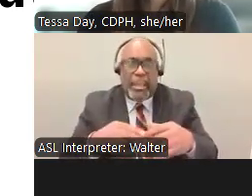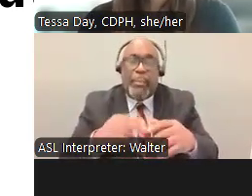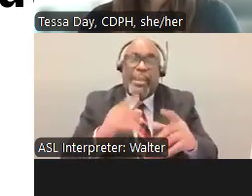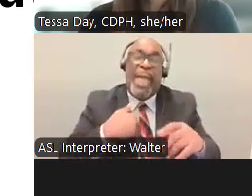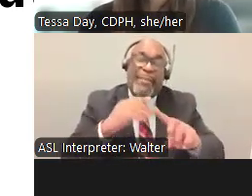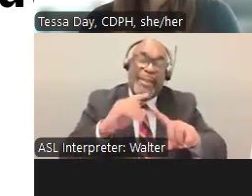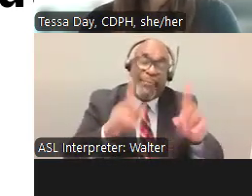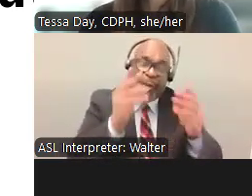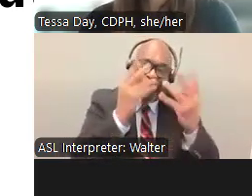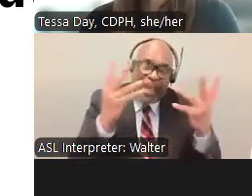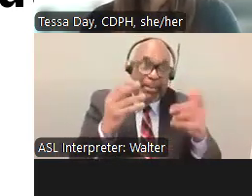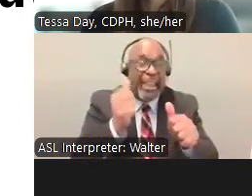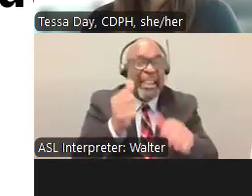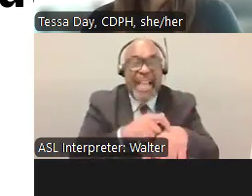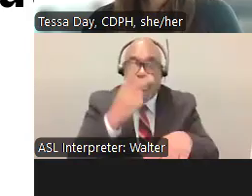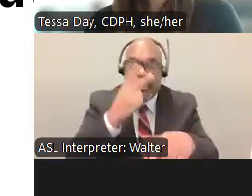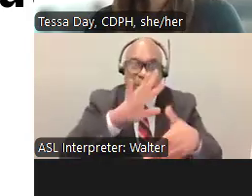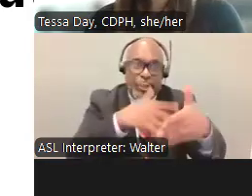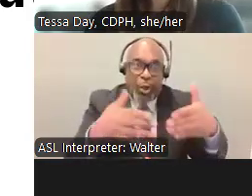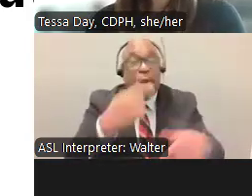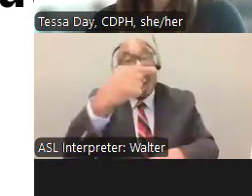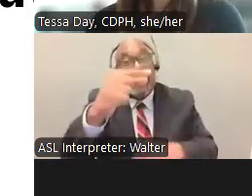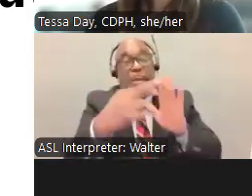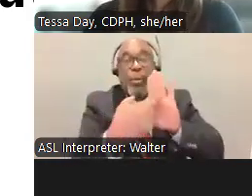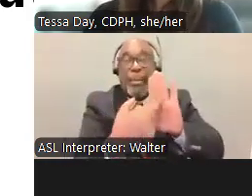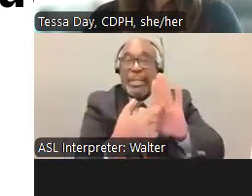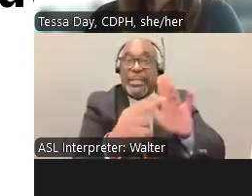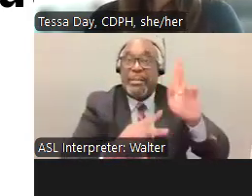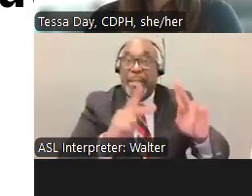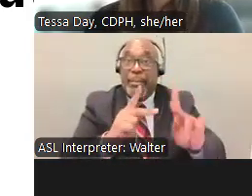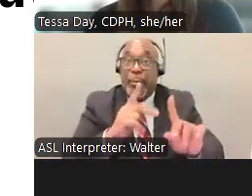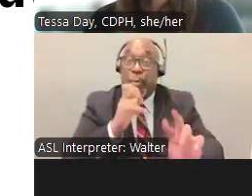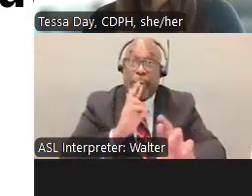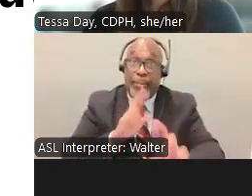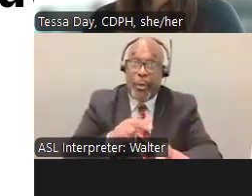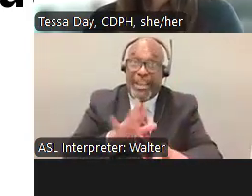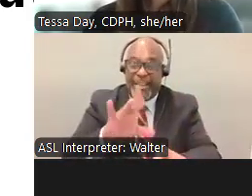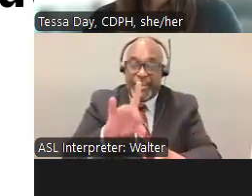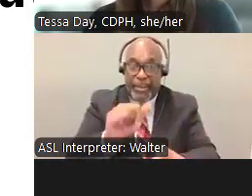13:28:43 Every time we see this chart, 13:28:45 the green bar will represent 13:28:46 people who reported a 13:28:47 disability. The blue bar will